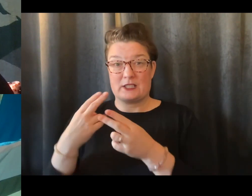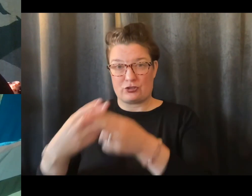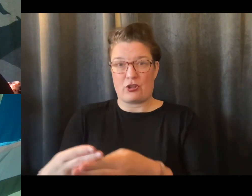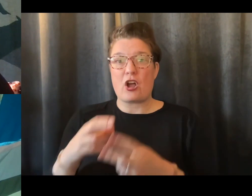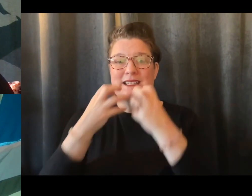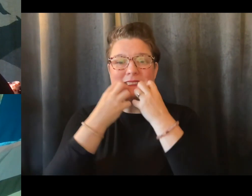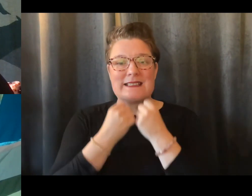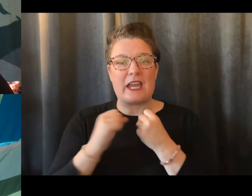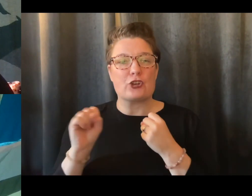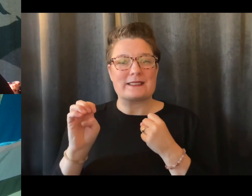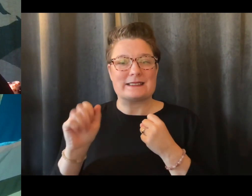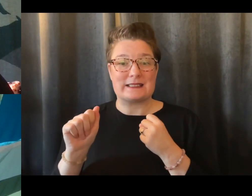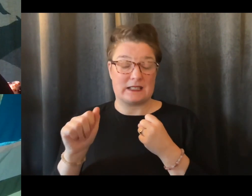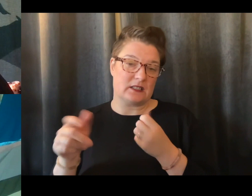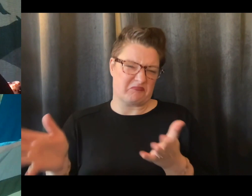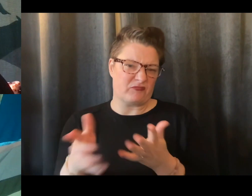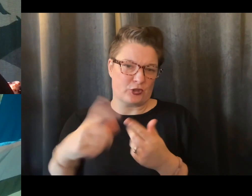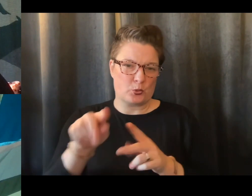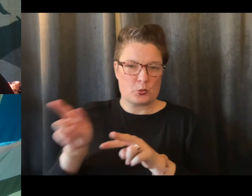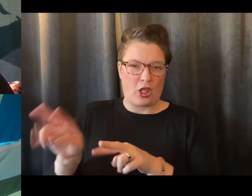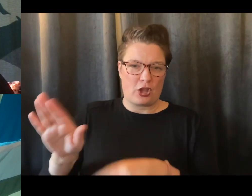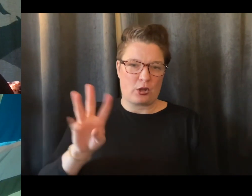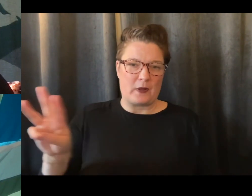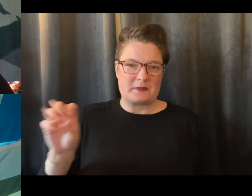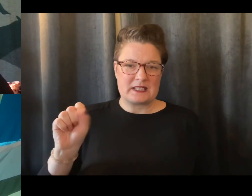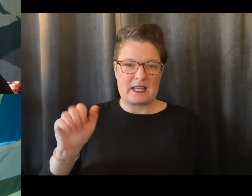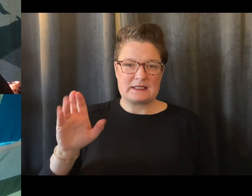org and they've been working to bring Sk’aliCh’elh-tenaut back home.